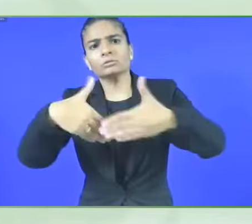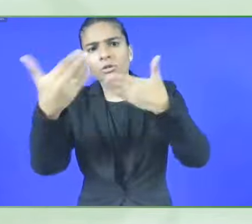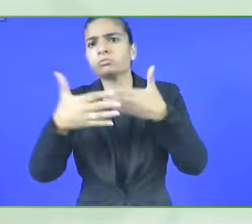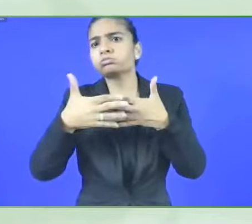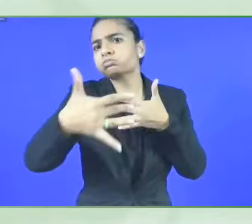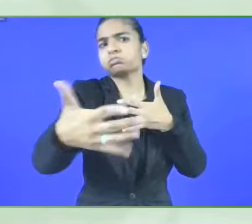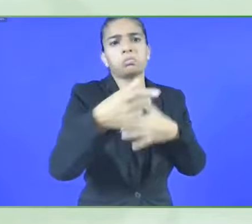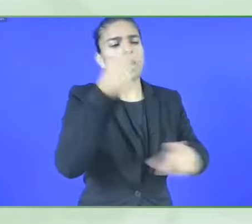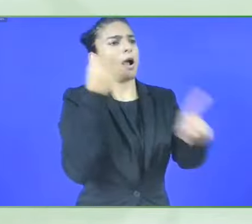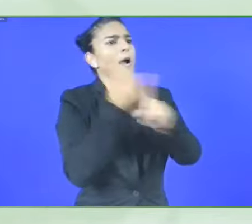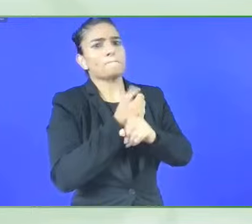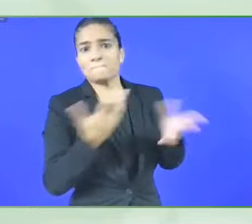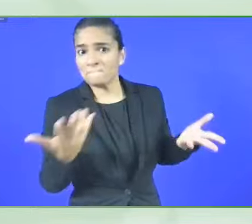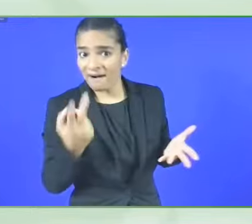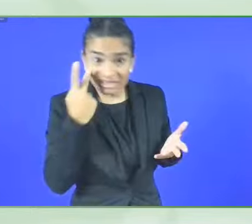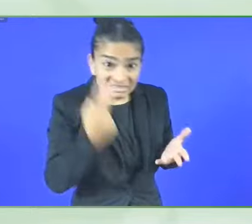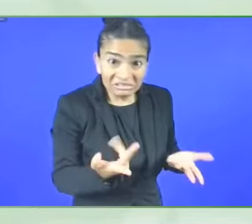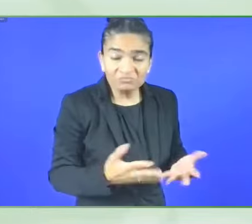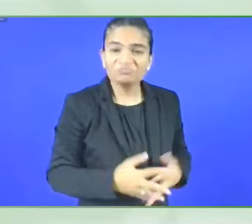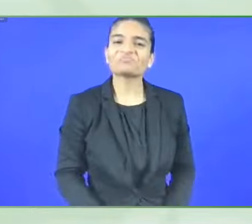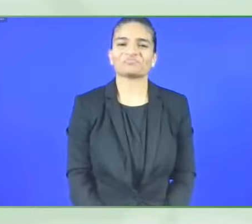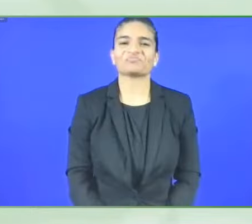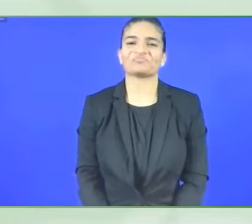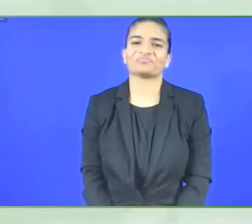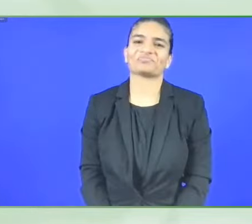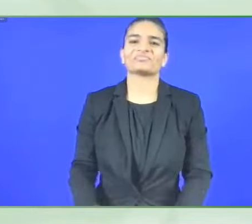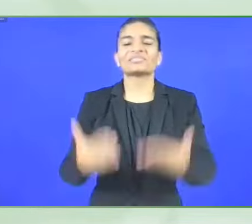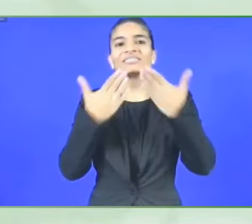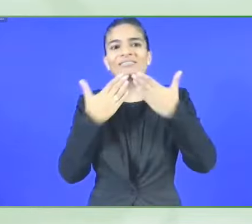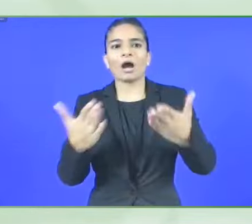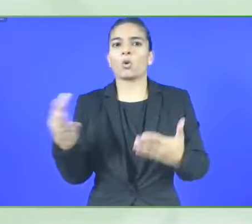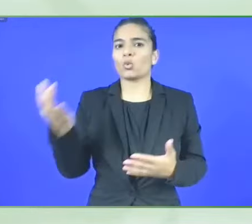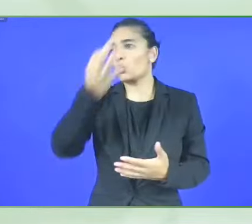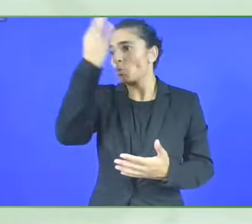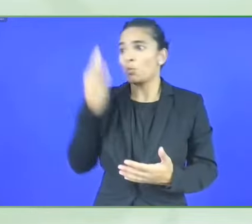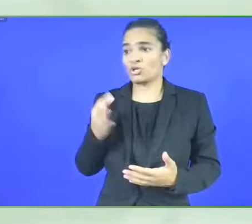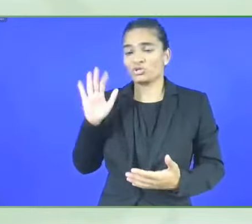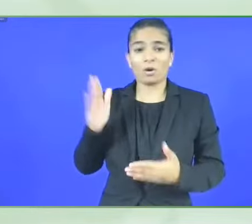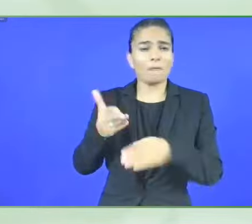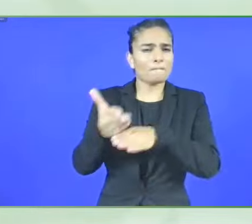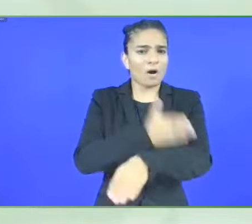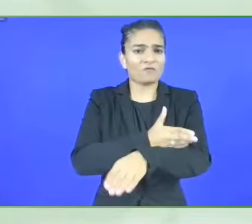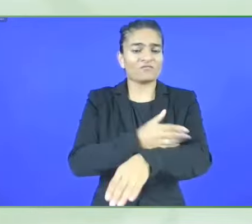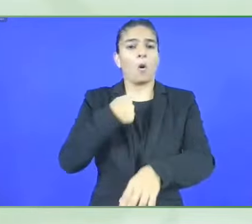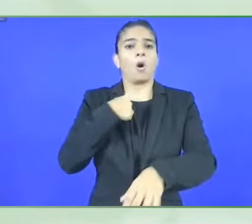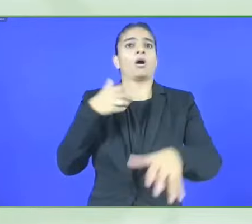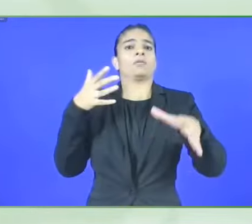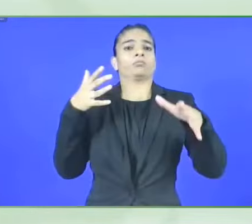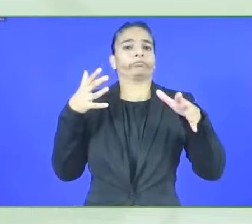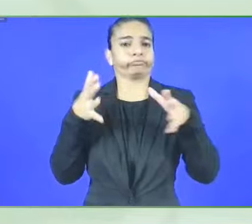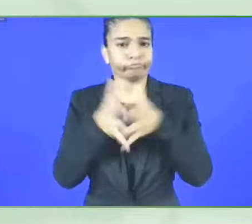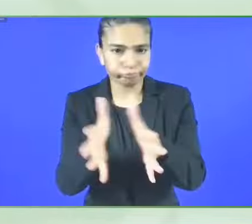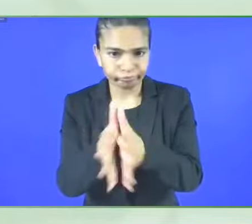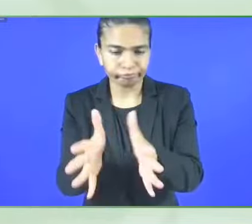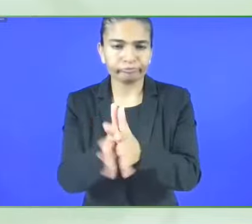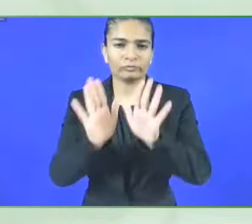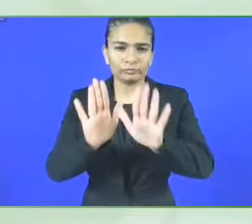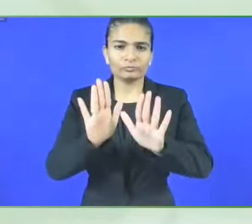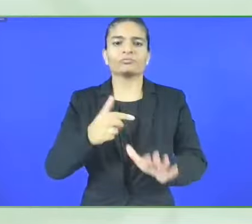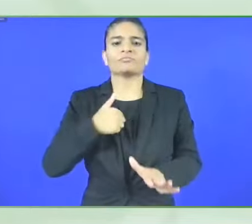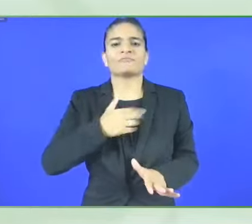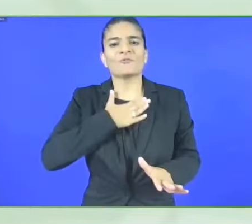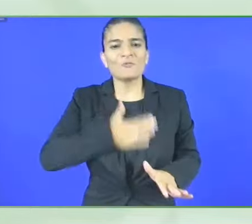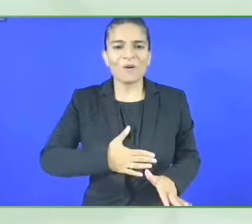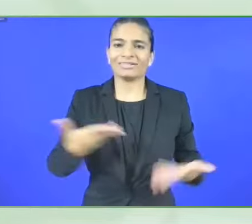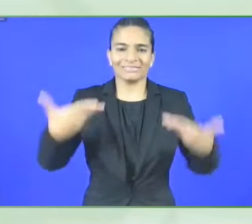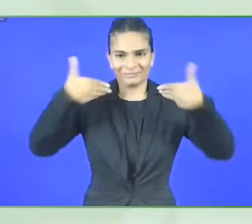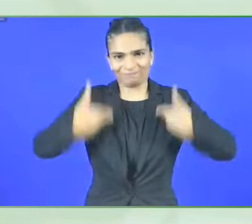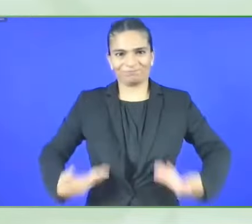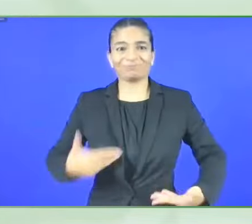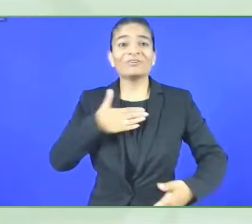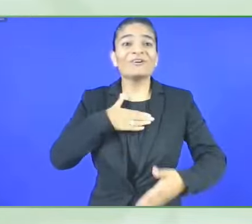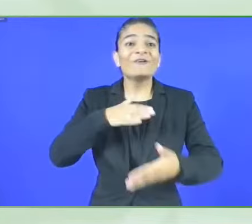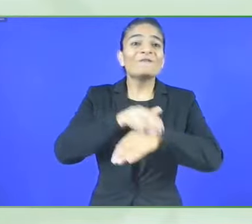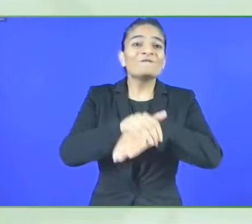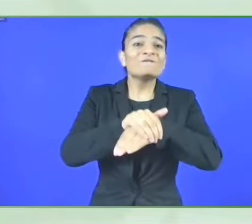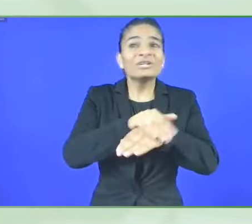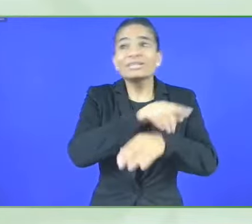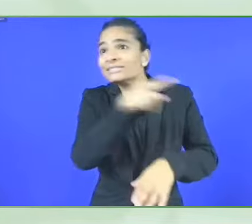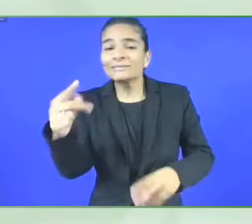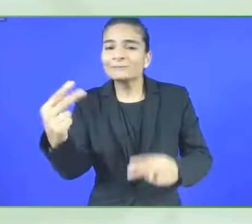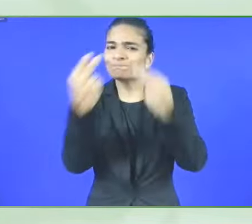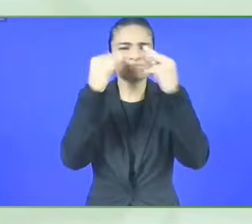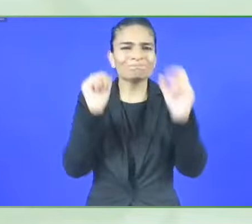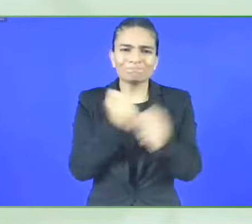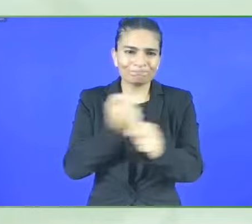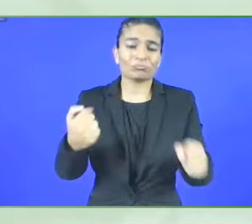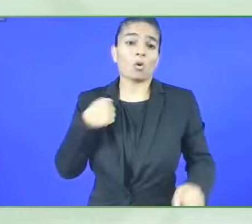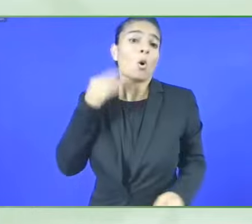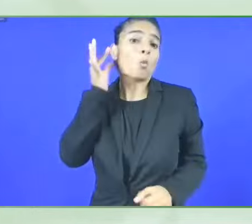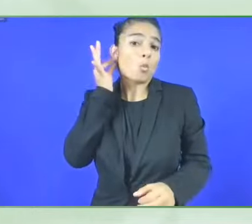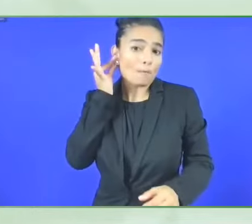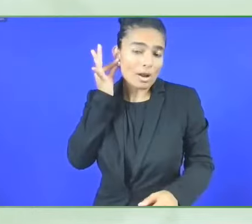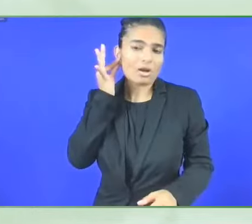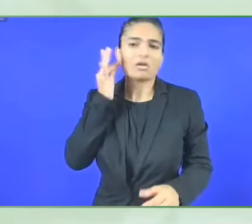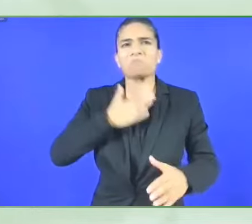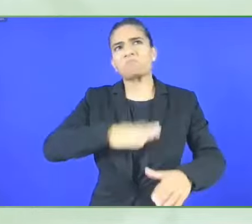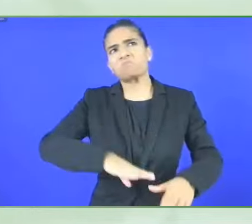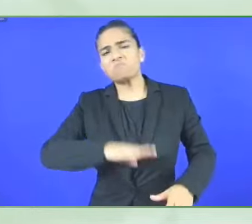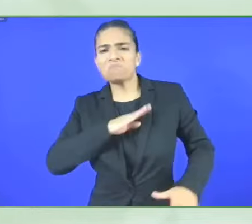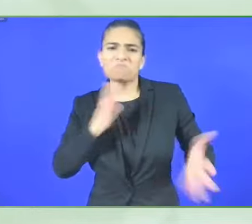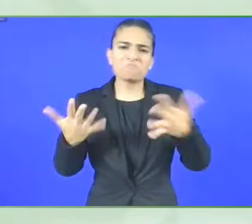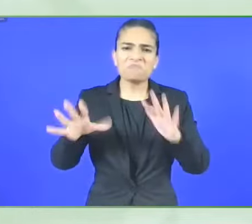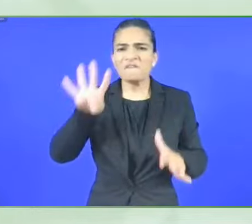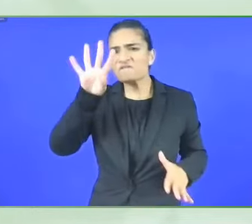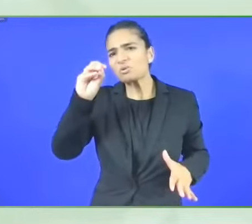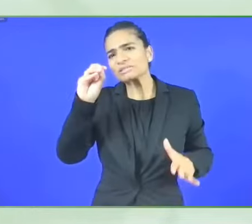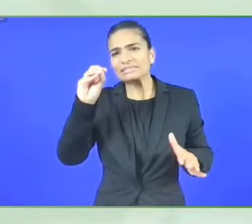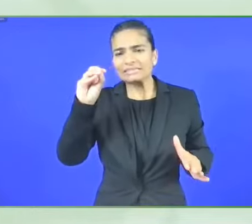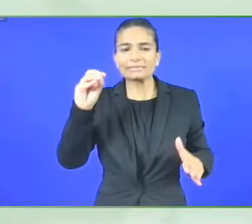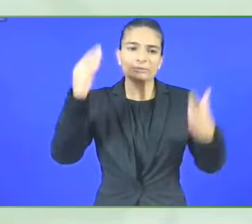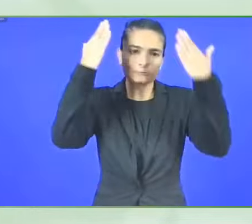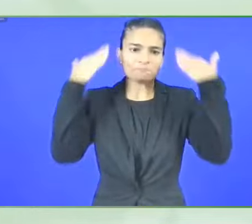And if you stick the checklists come you don't evolve as a civilisation.